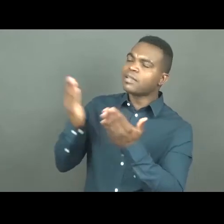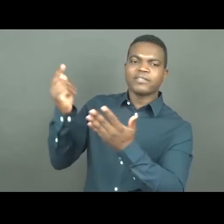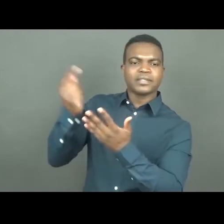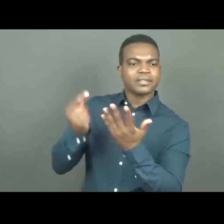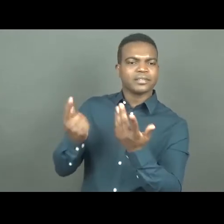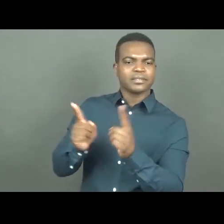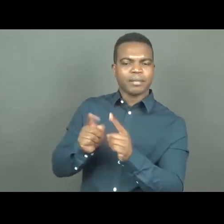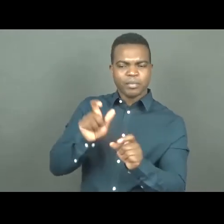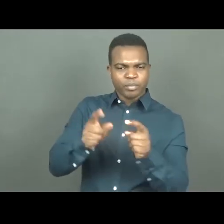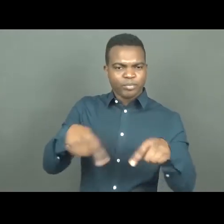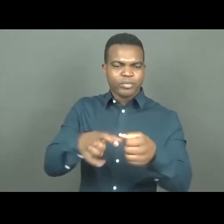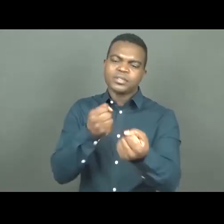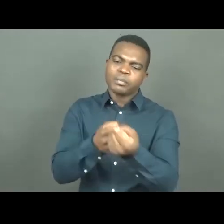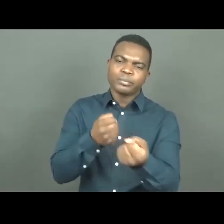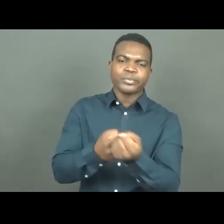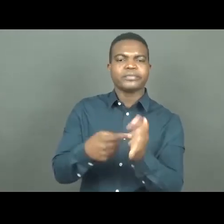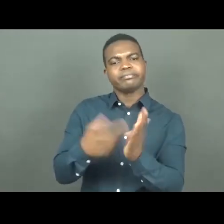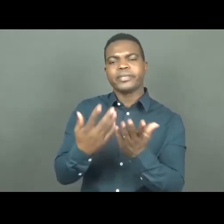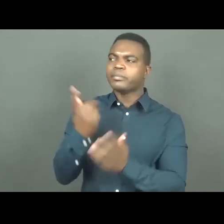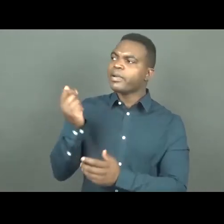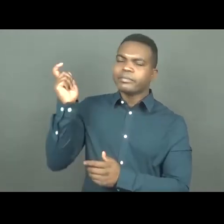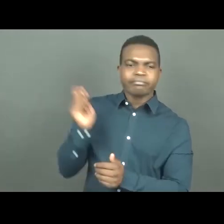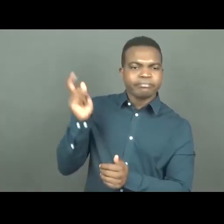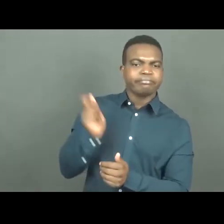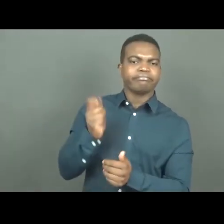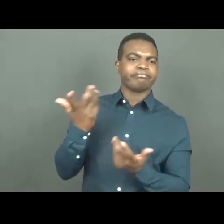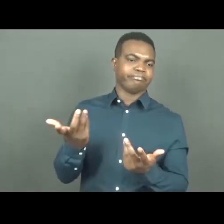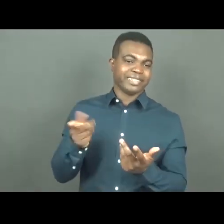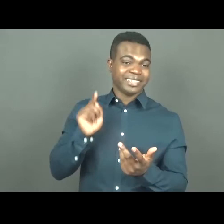for persons for disabilities in particularly the disability allowance.